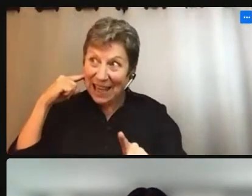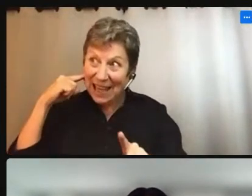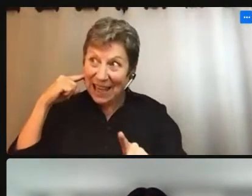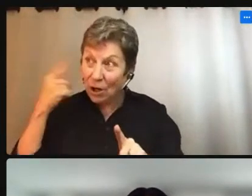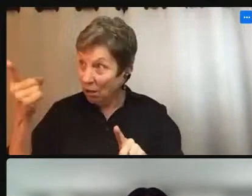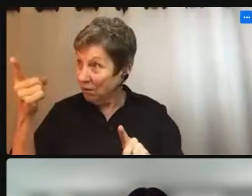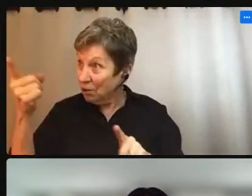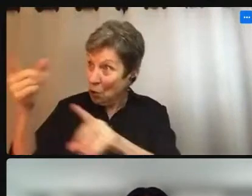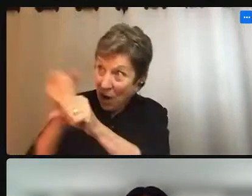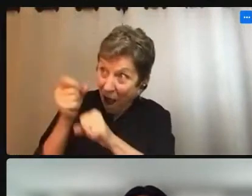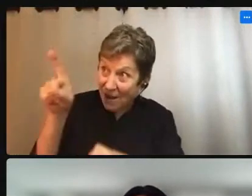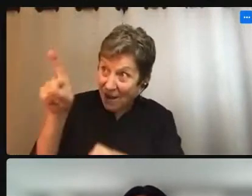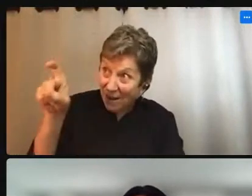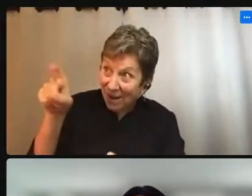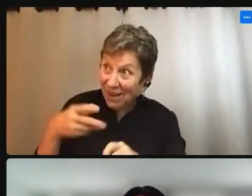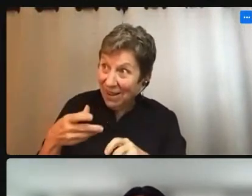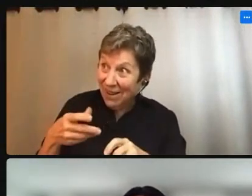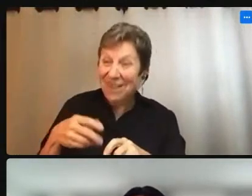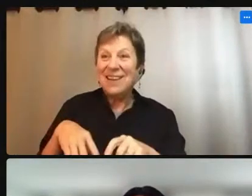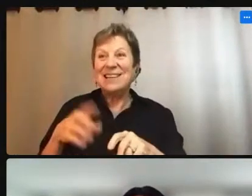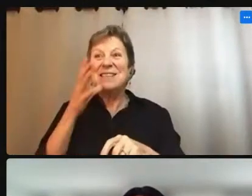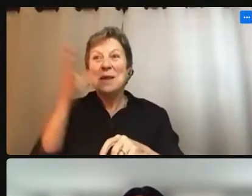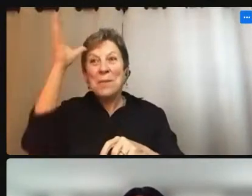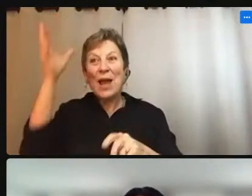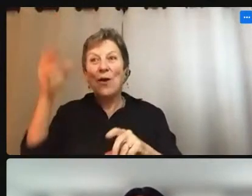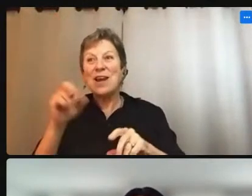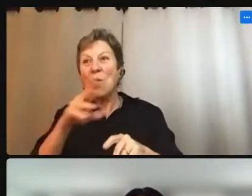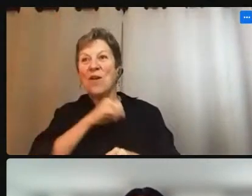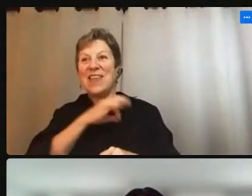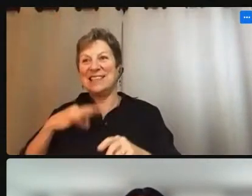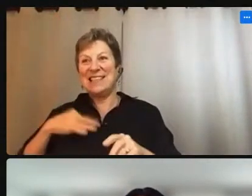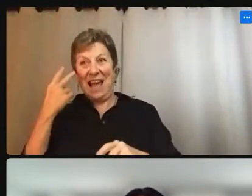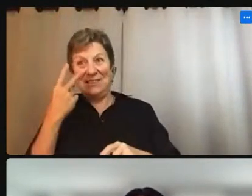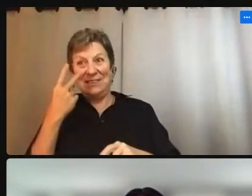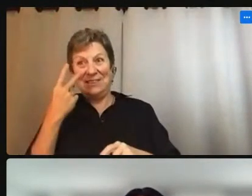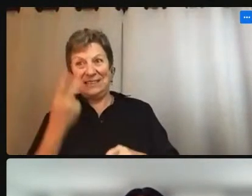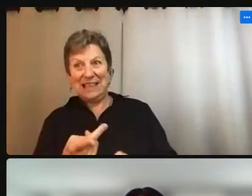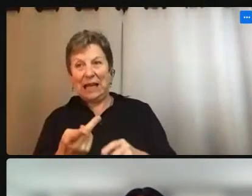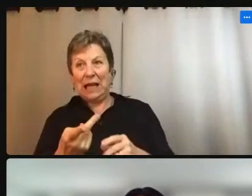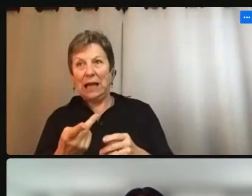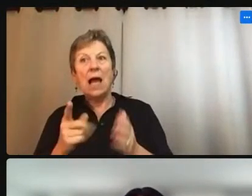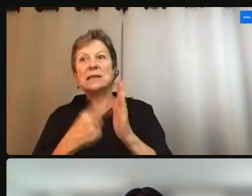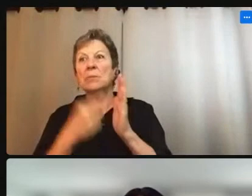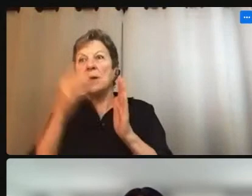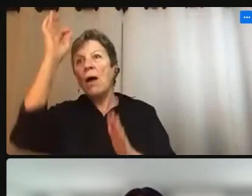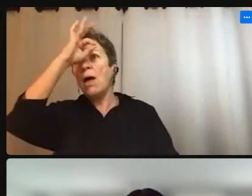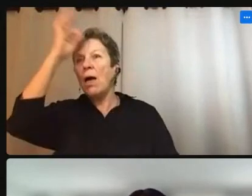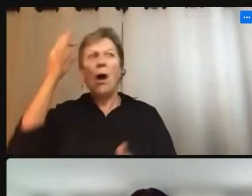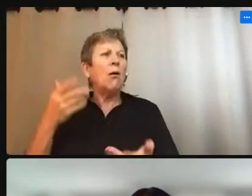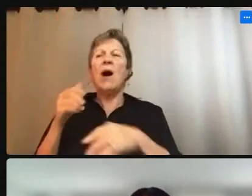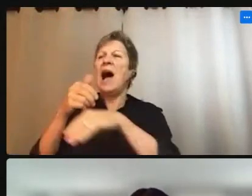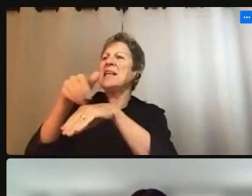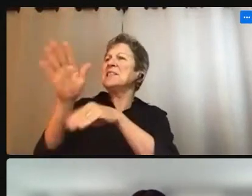YOU KNOW I CAN SEND A LETTER TO THE PARENT, RECEIVE THE LETTER